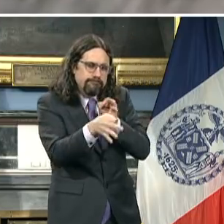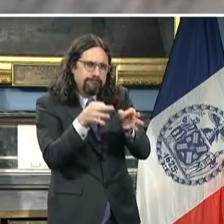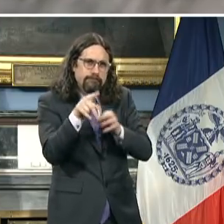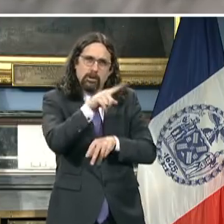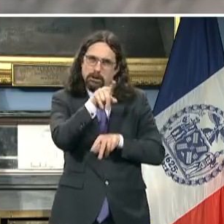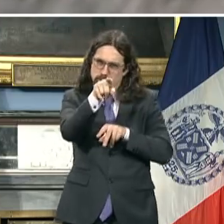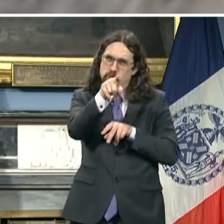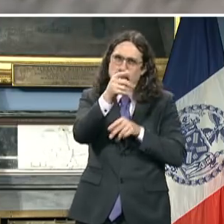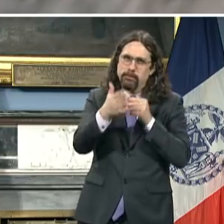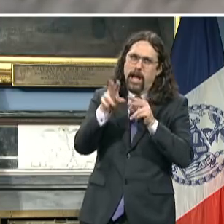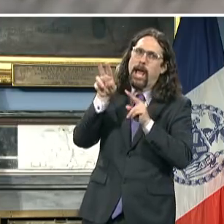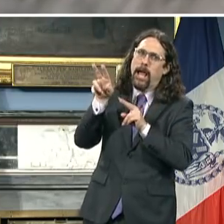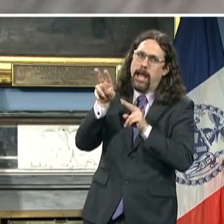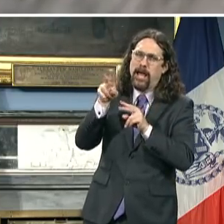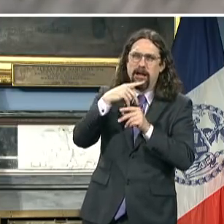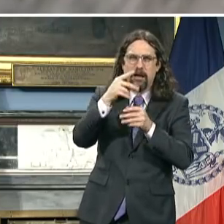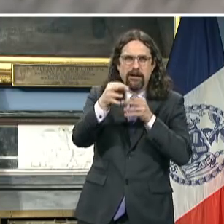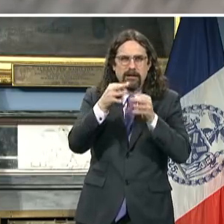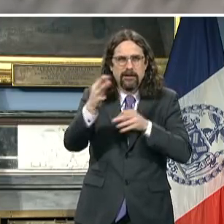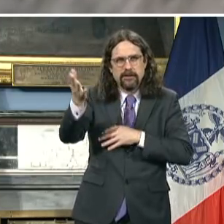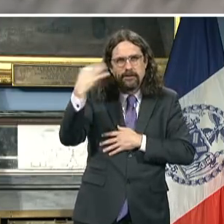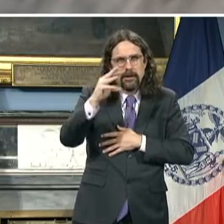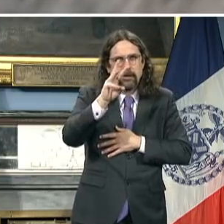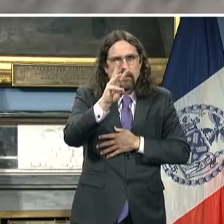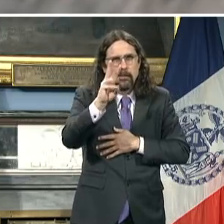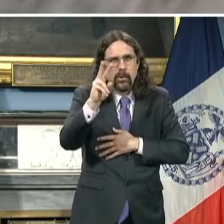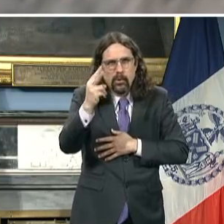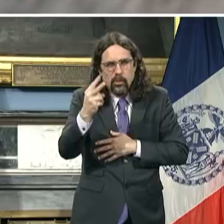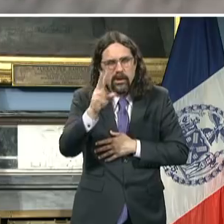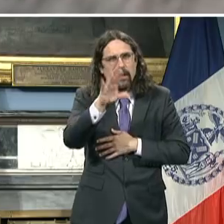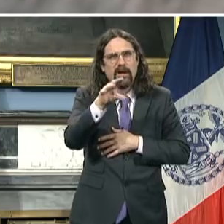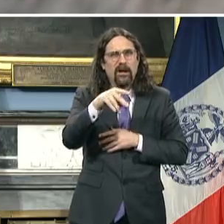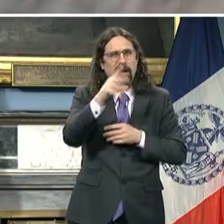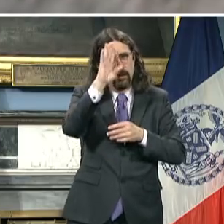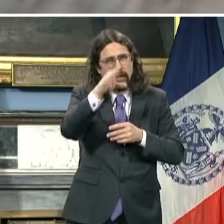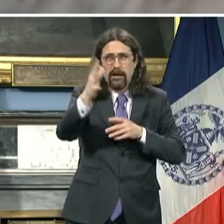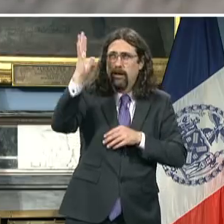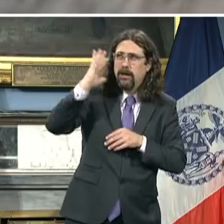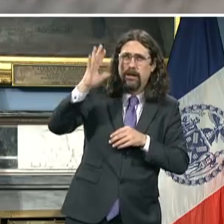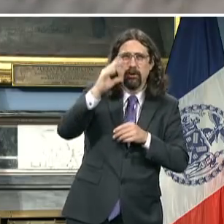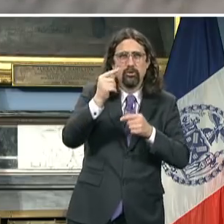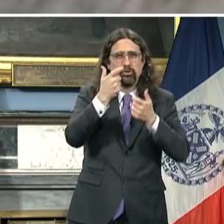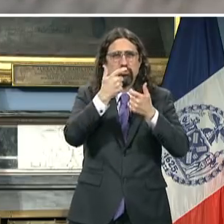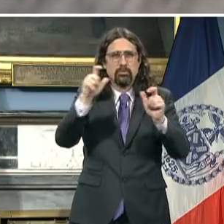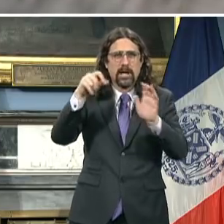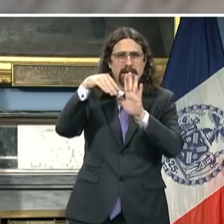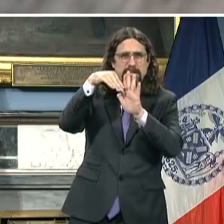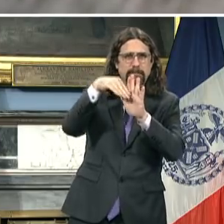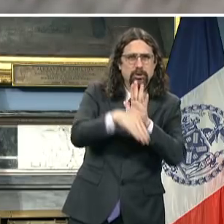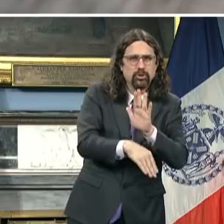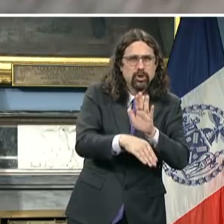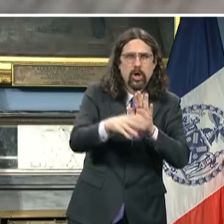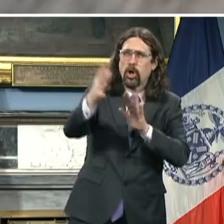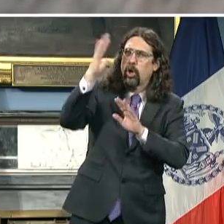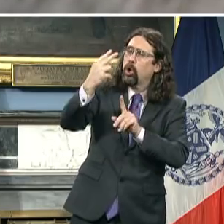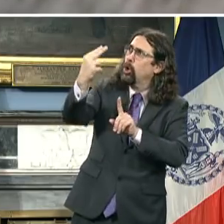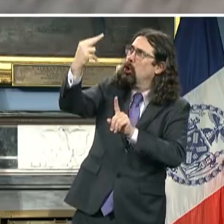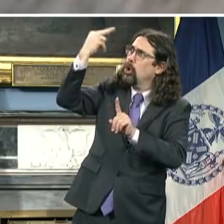WAR II, THE GREAT DEPRESSION, WHAT PEOPLE HAD TO FIGHT THRUOGHAS A COMMUNITY. NOW IT IS OUR TIME. WE ARE LIVING THAT REALITY NOW.